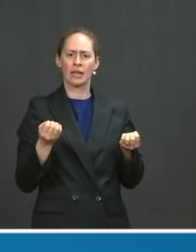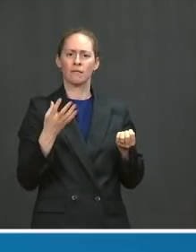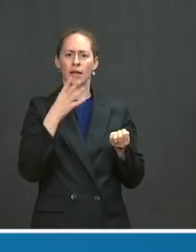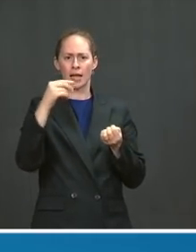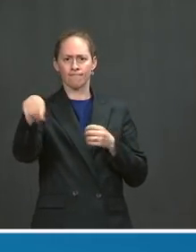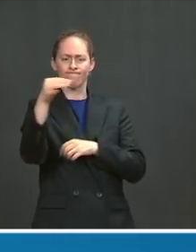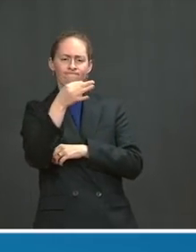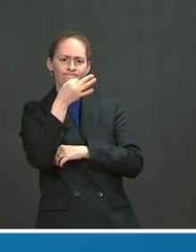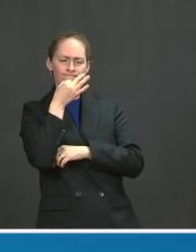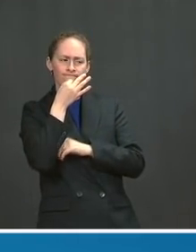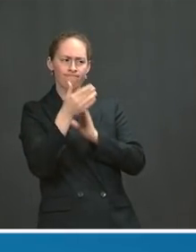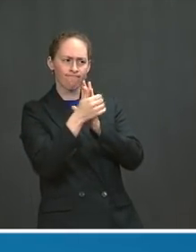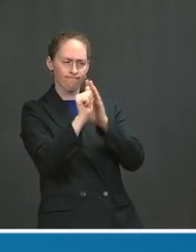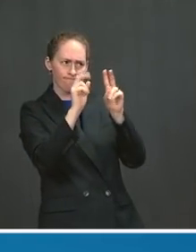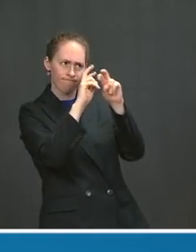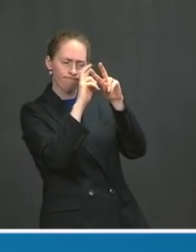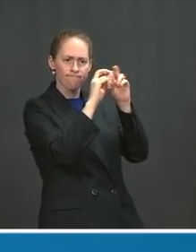Well, the way I see it, midshipmen,